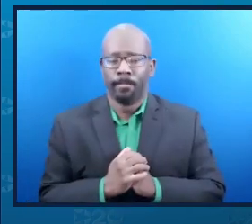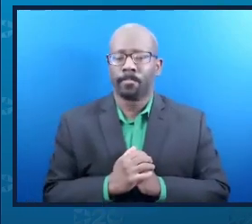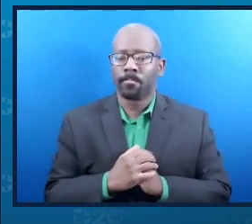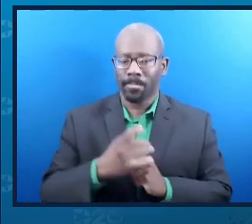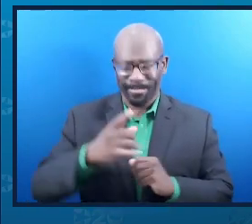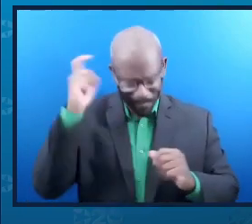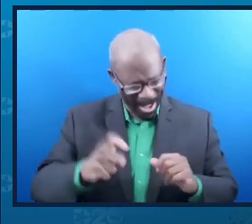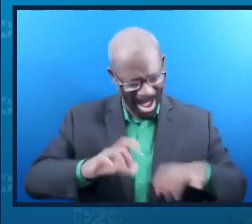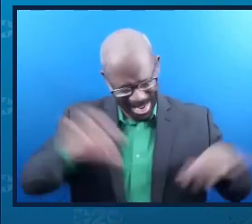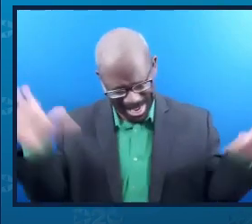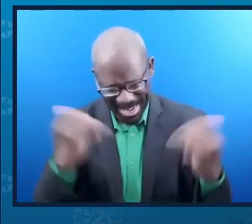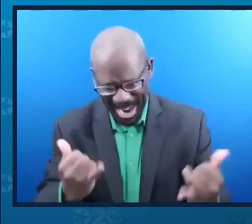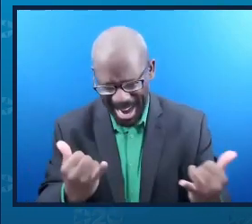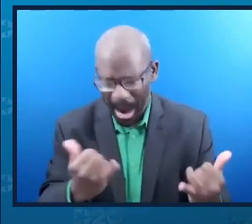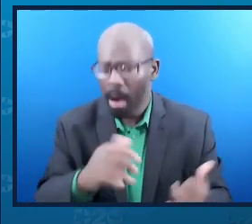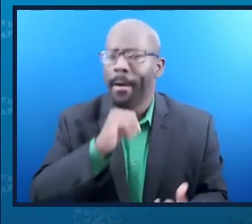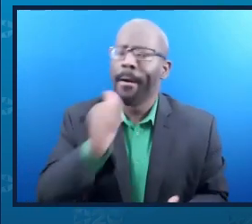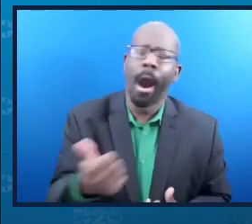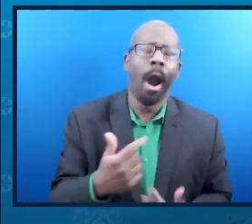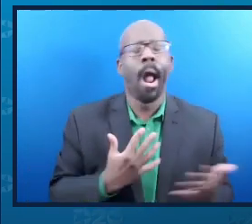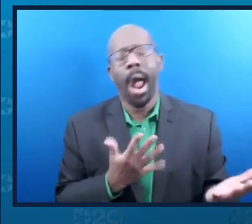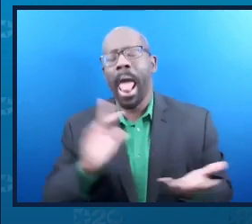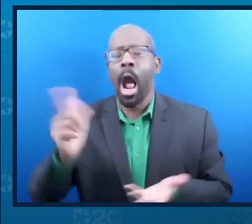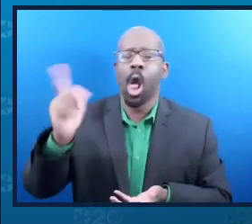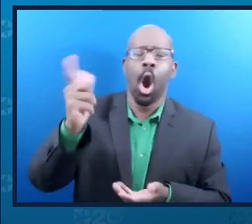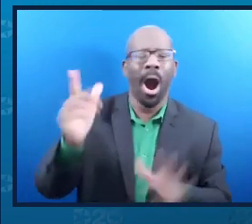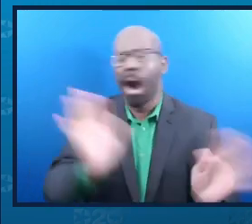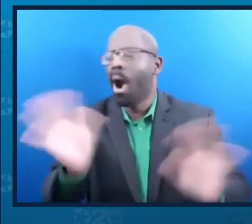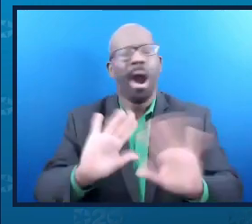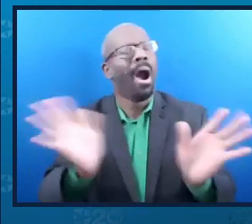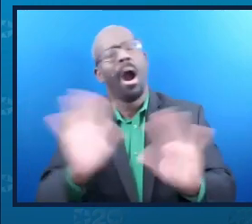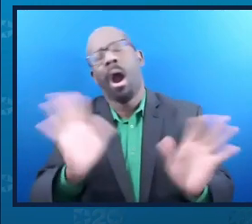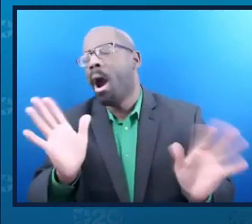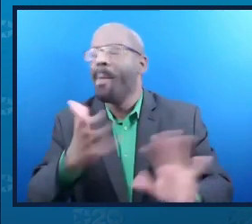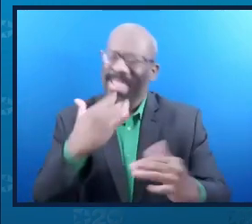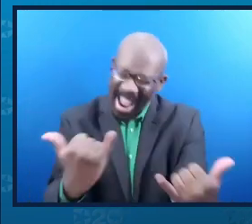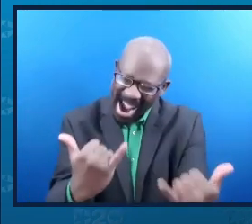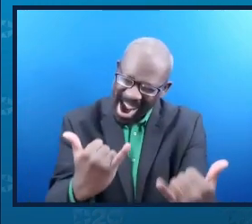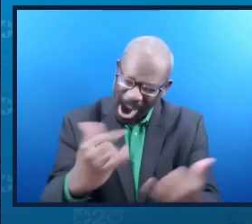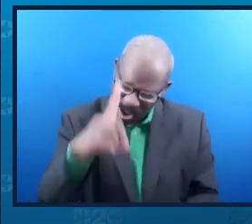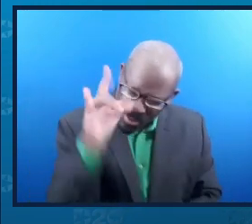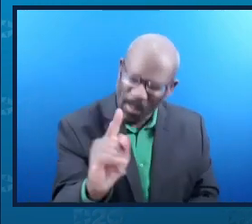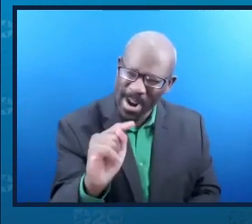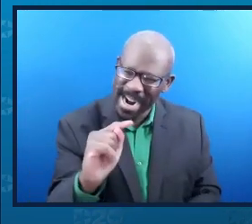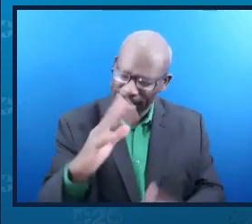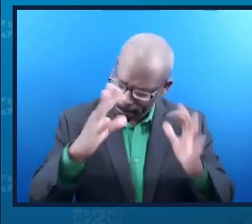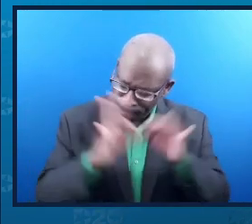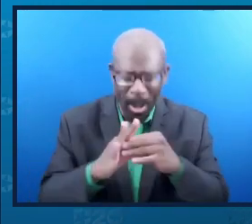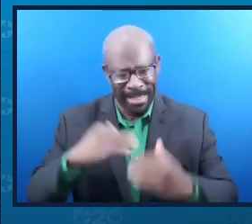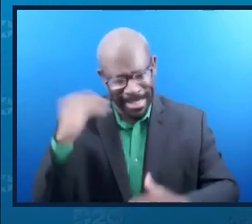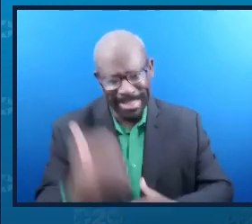CHANGING COURSE NOW SH WE KNOW IN A COUPLE OF YEARS, IT WILL TO BE A LATE. WE NEED TO CHANGE THE PARADIGM.